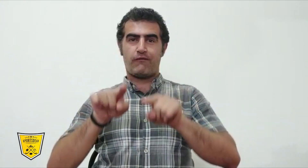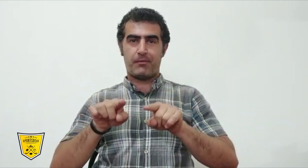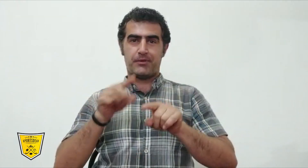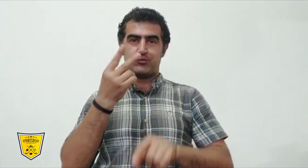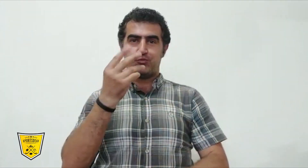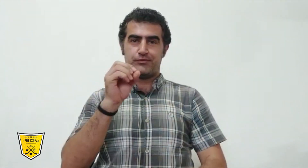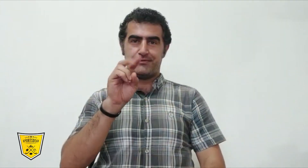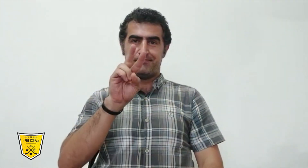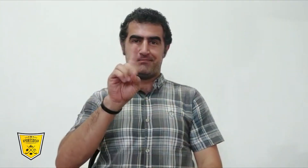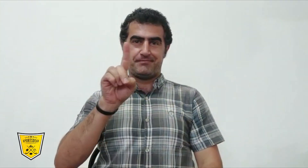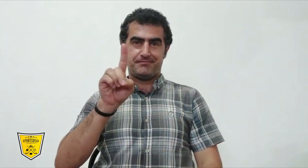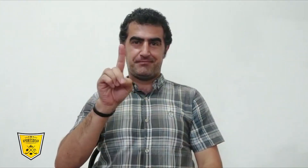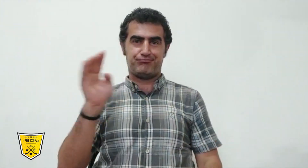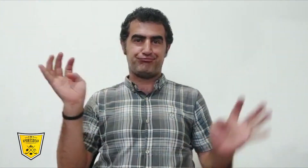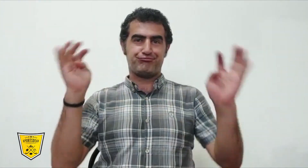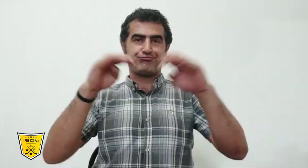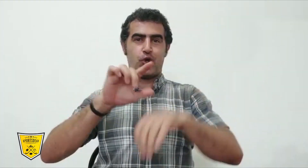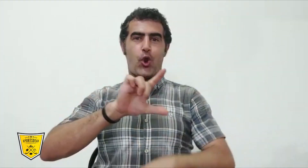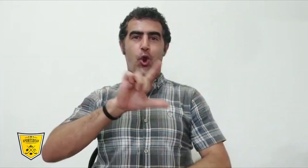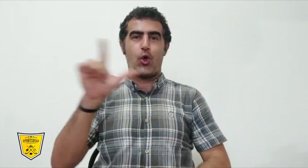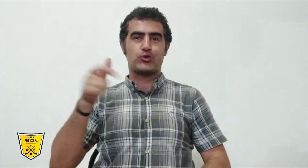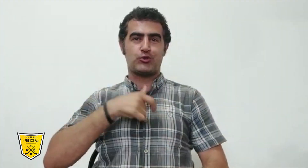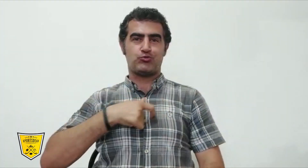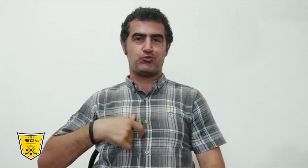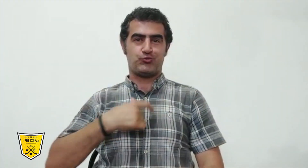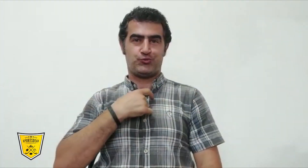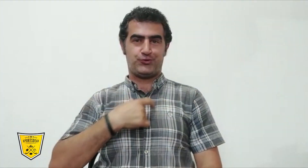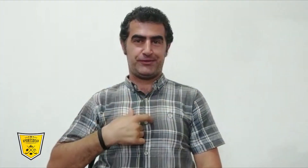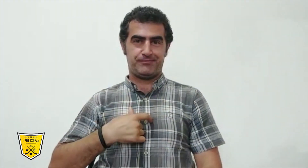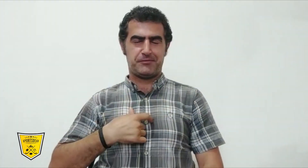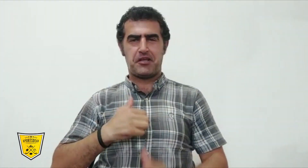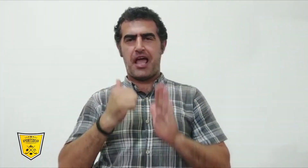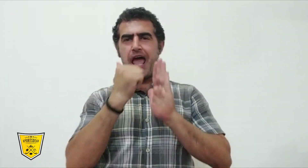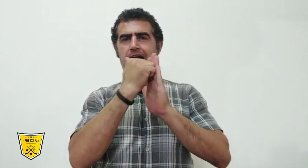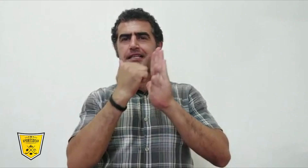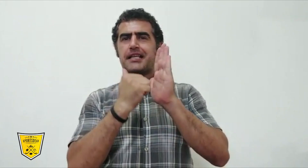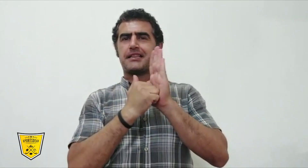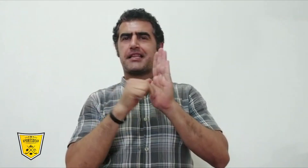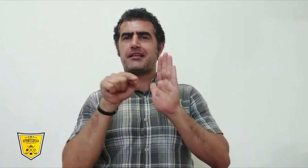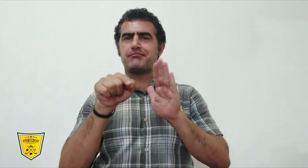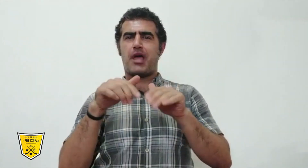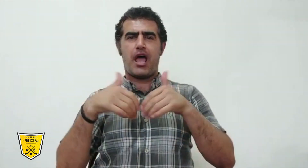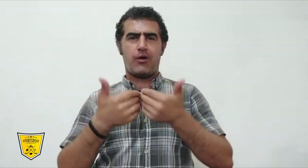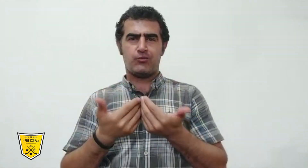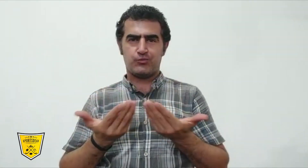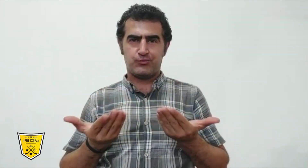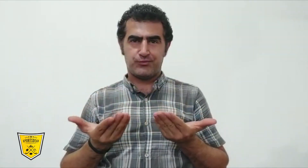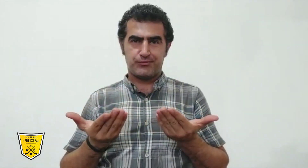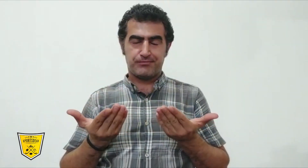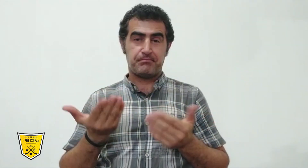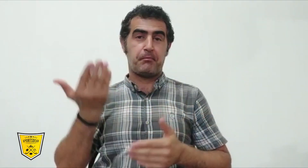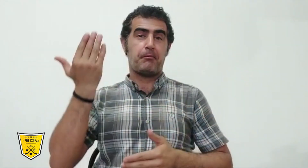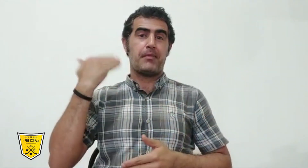internal financial control system and financial reports 2013-2019,